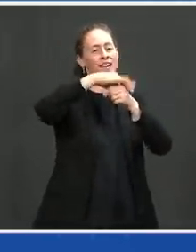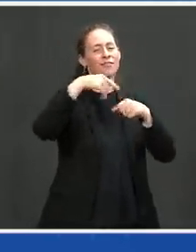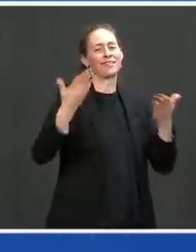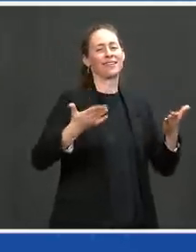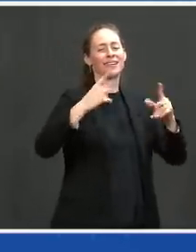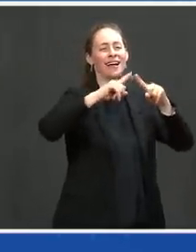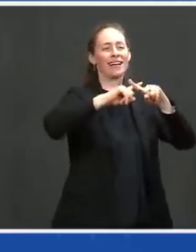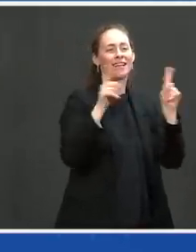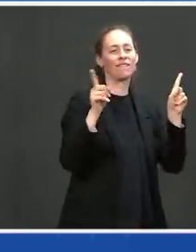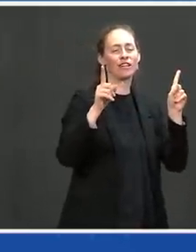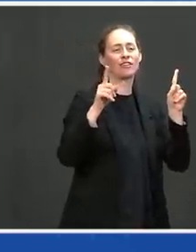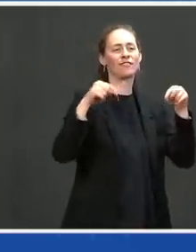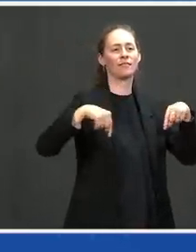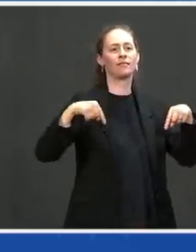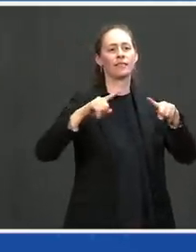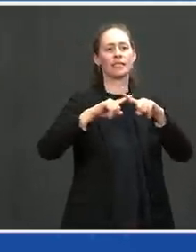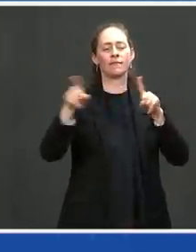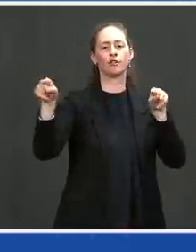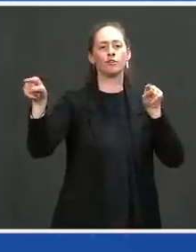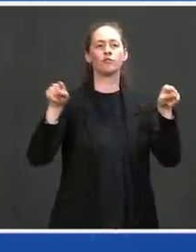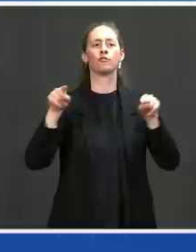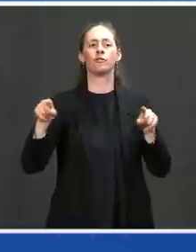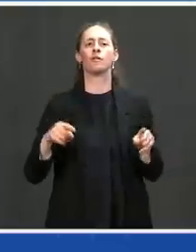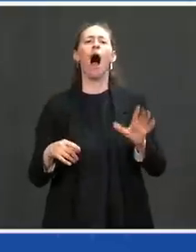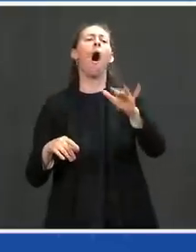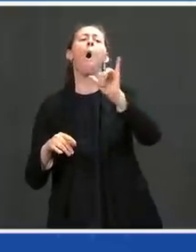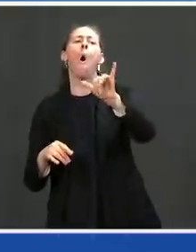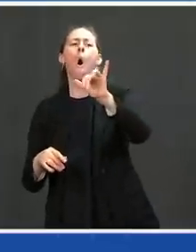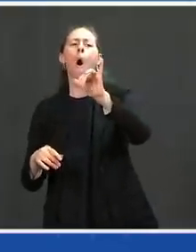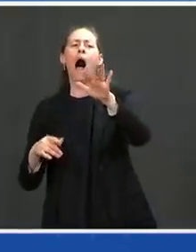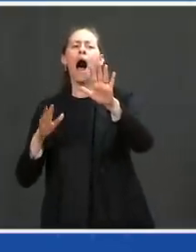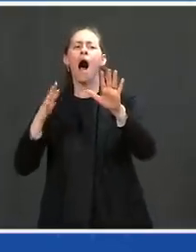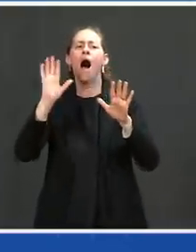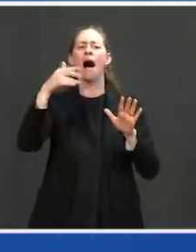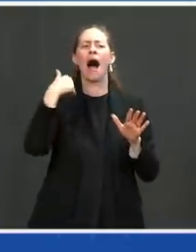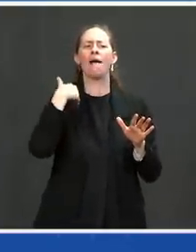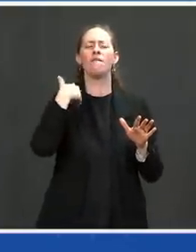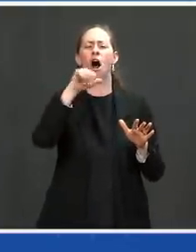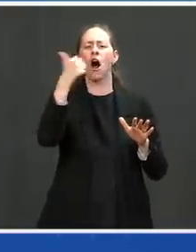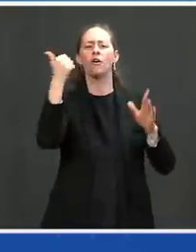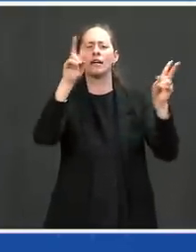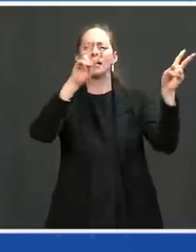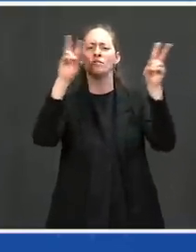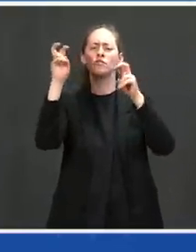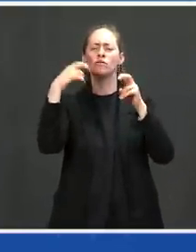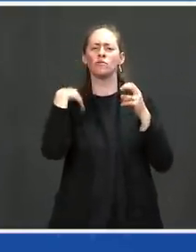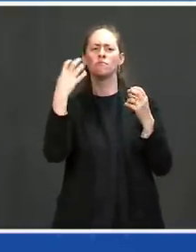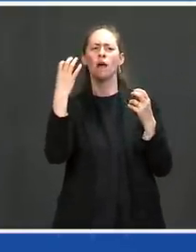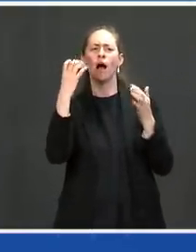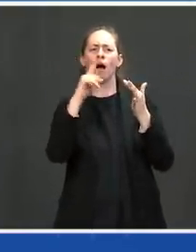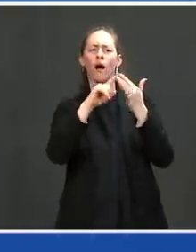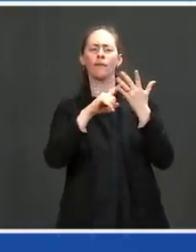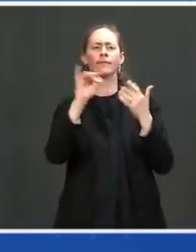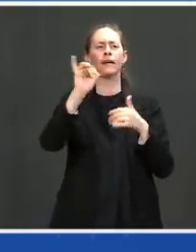to address the tragedies in Georgia and Colorado. You had said to stay tuned for actions